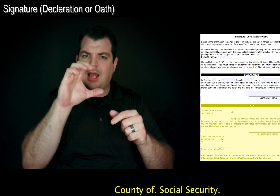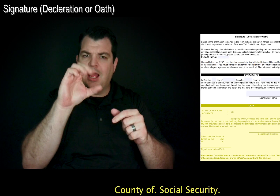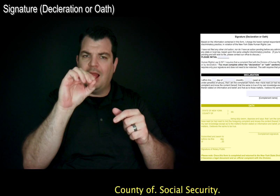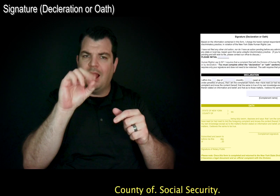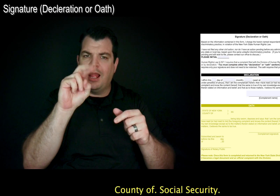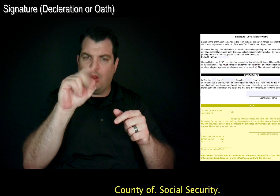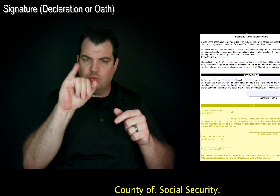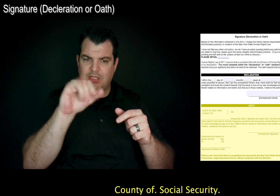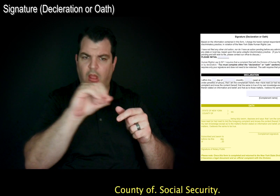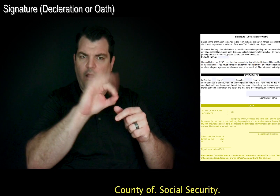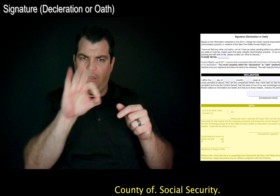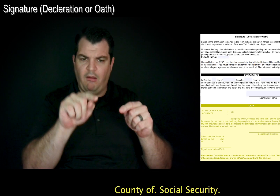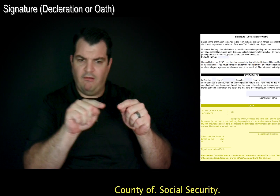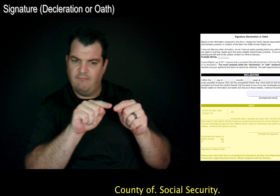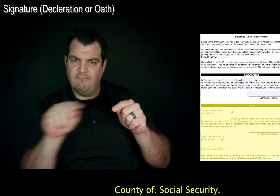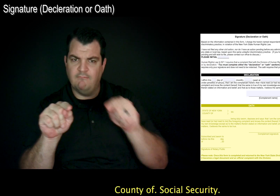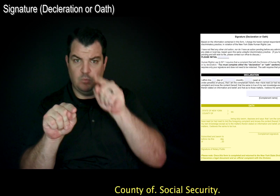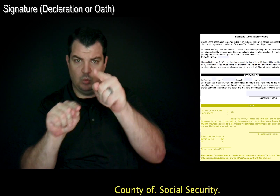County of. Social Security.